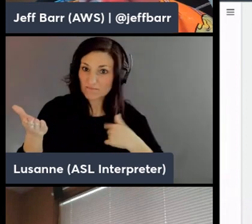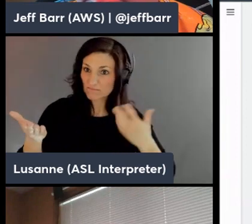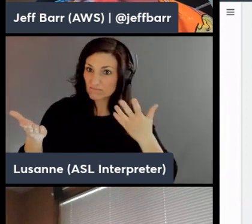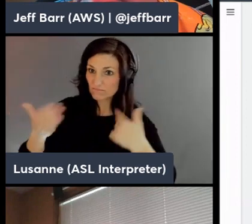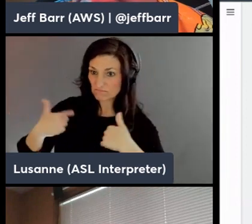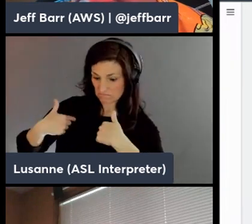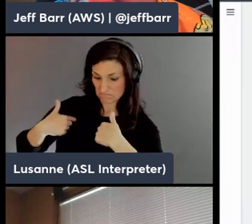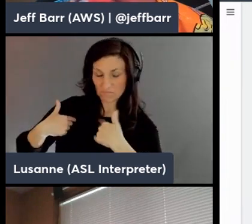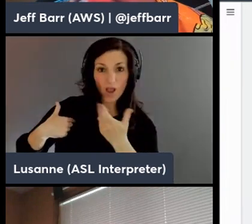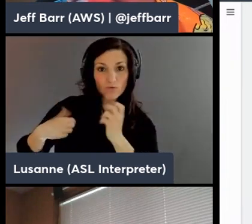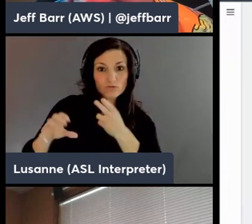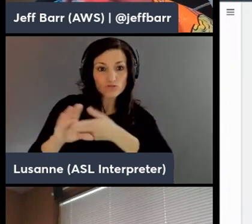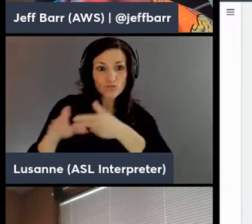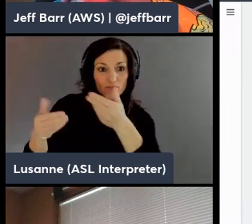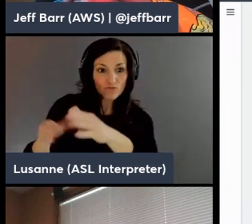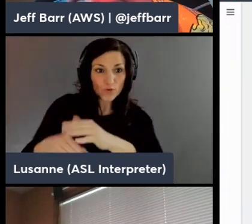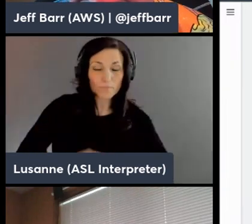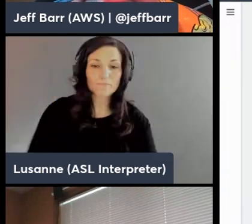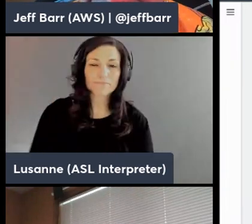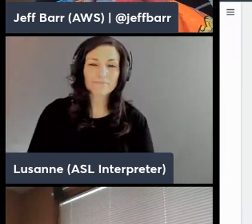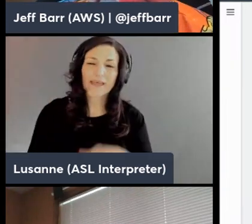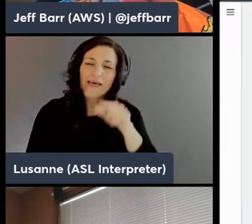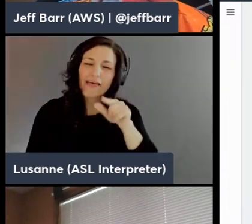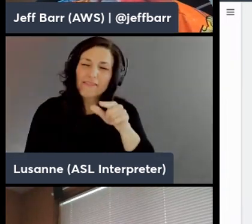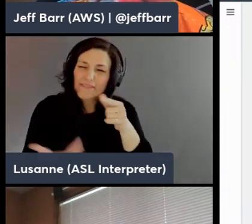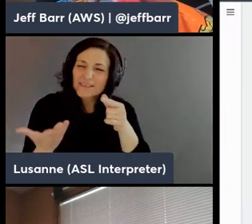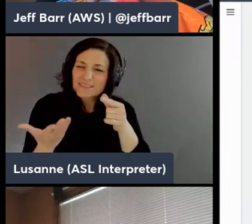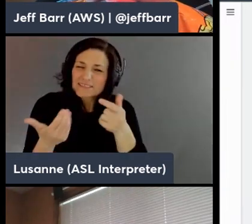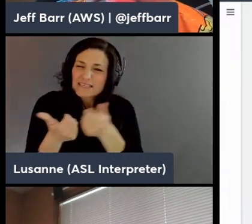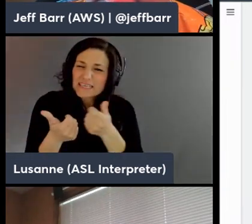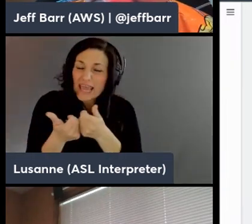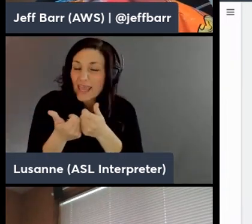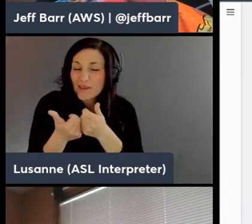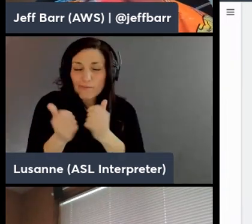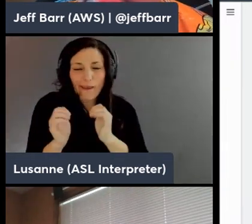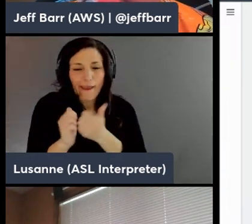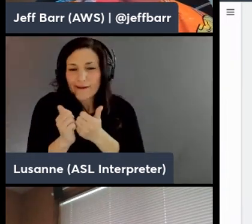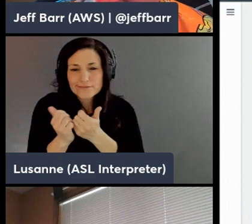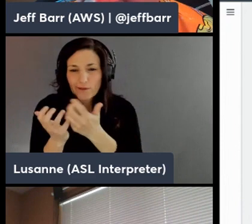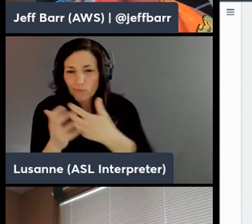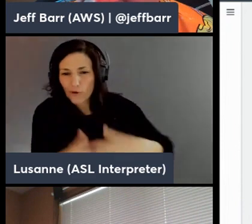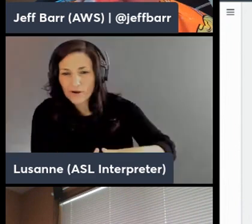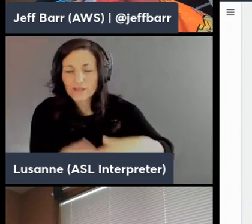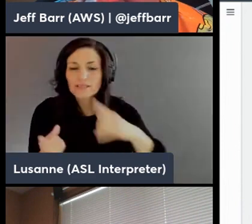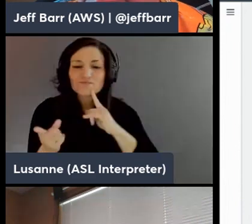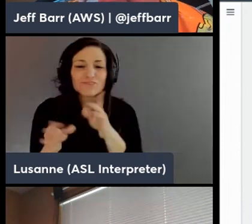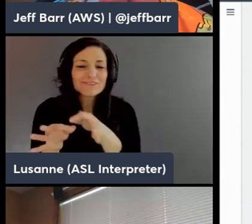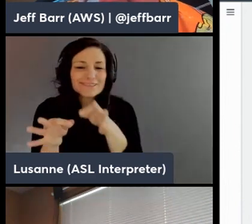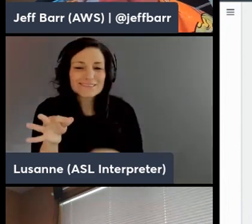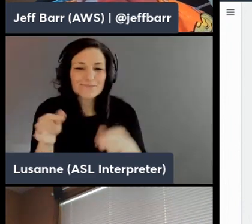The way this game works, it's really, like I said, it's a very simple game. You can create a room, and a room